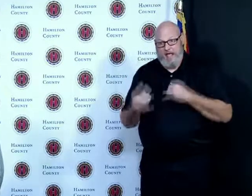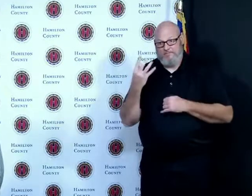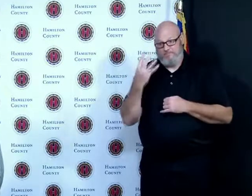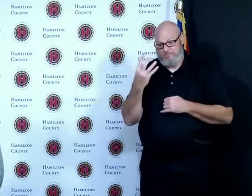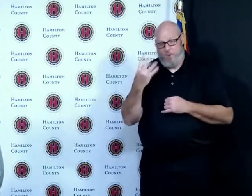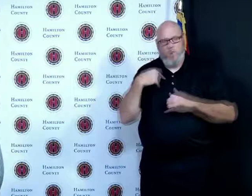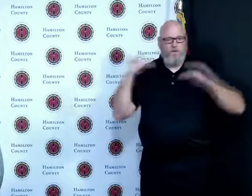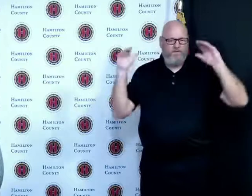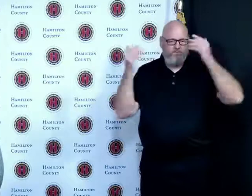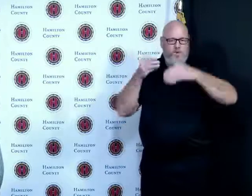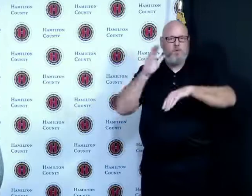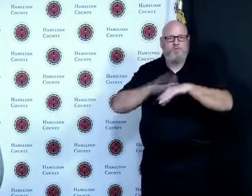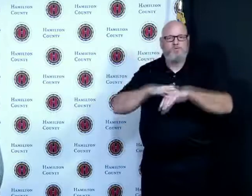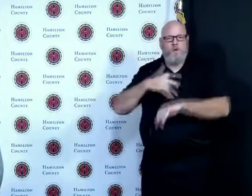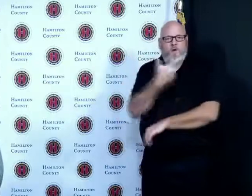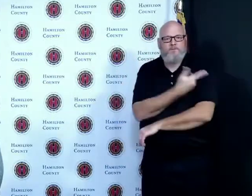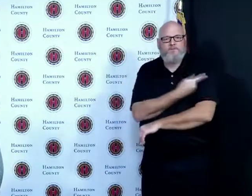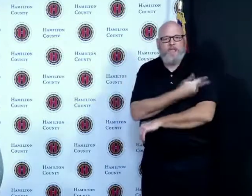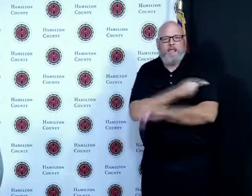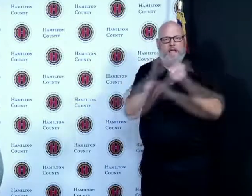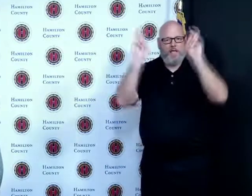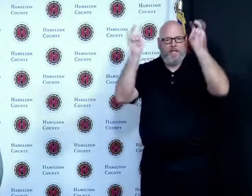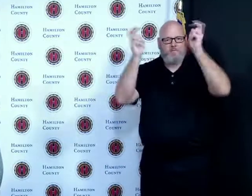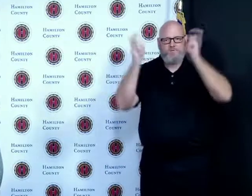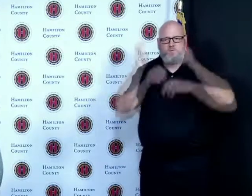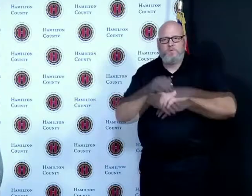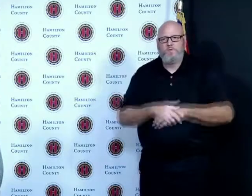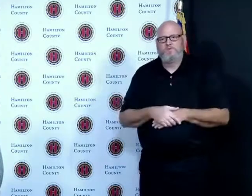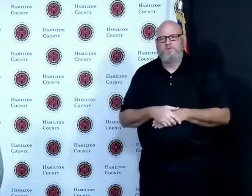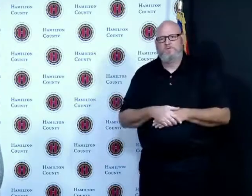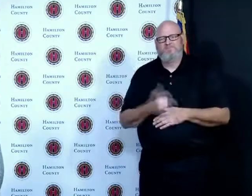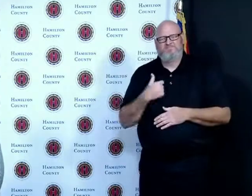of young people who said you know I don't know if I want to take the vaccine and here's why